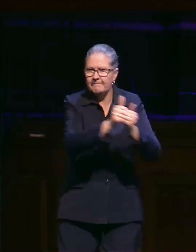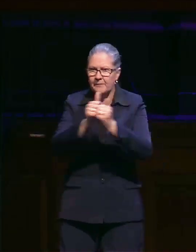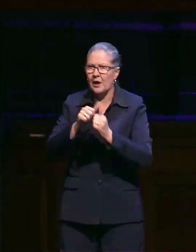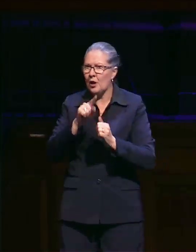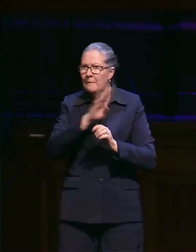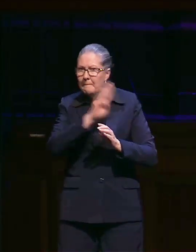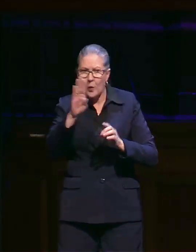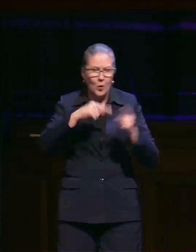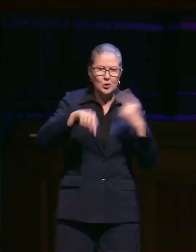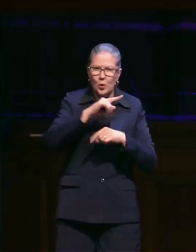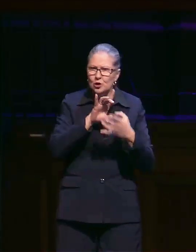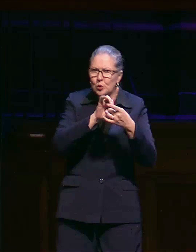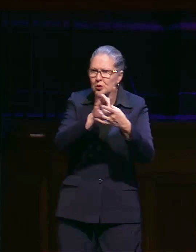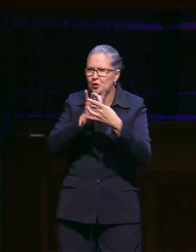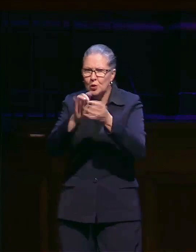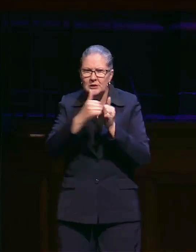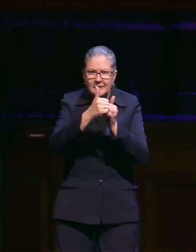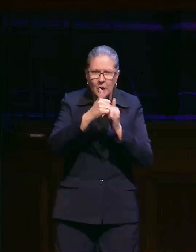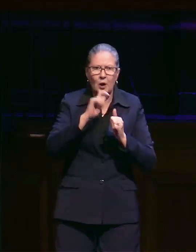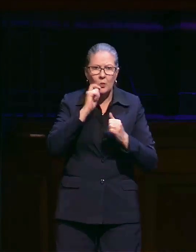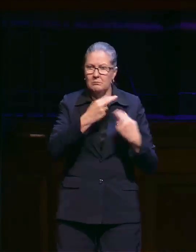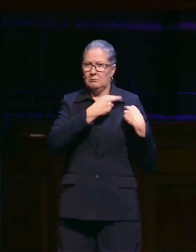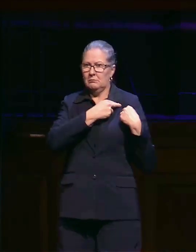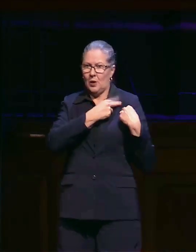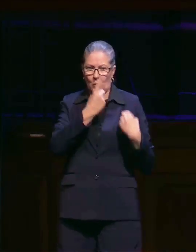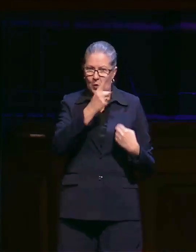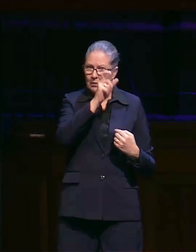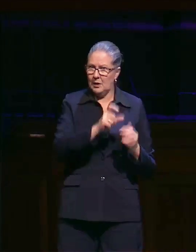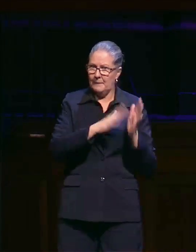ventures will be accountable to a single minister they'll receive direct budget